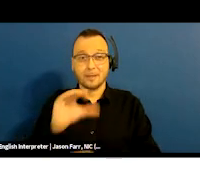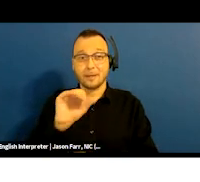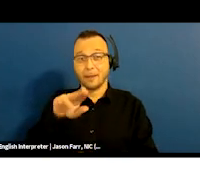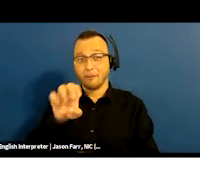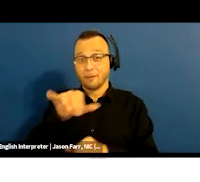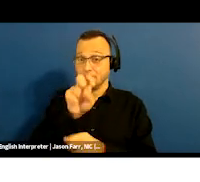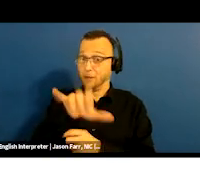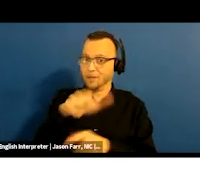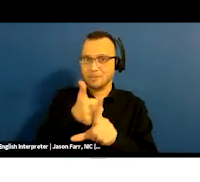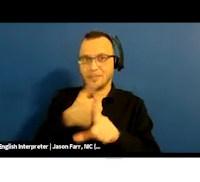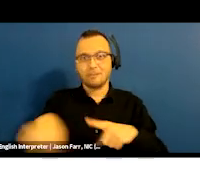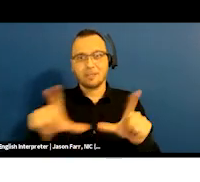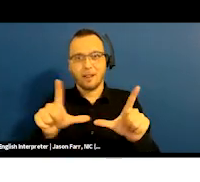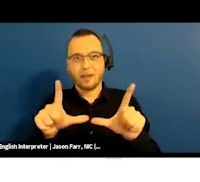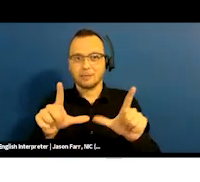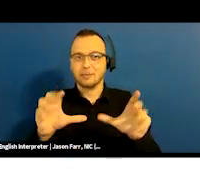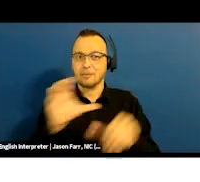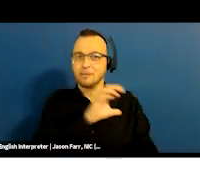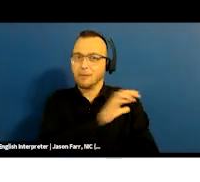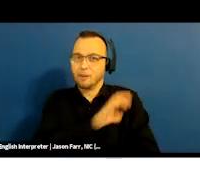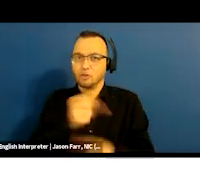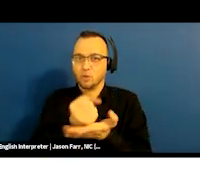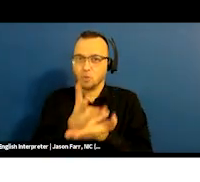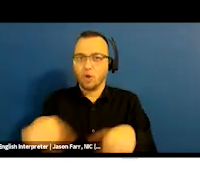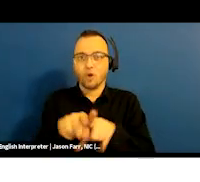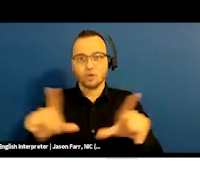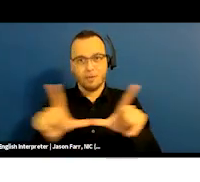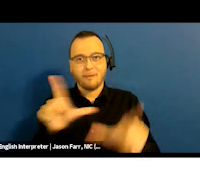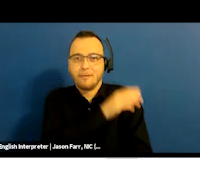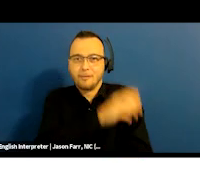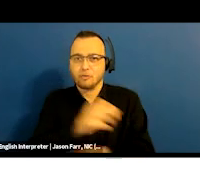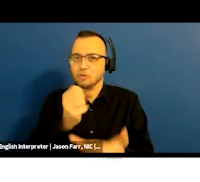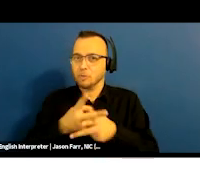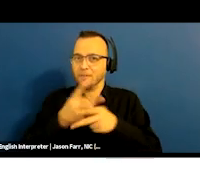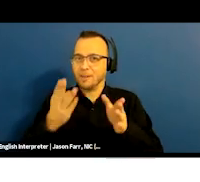Carey Parrott is joining us today and is the founder and CEO of Parent Counseling Services,